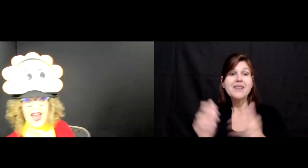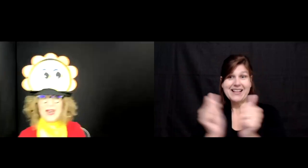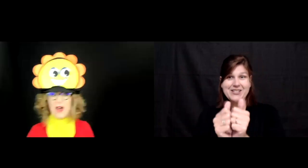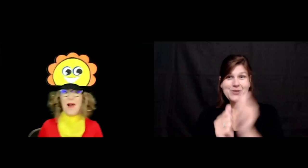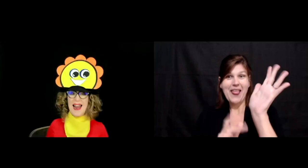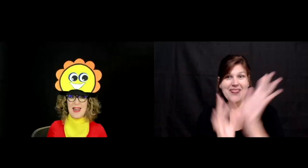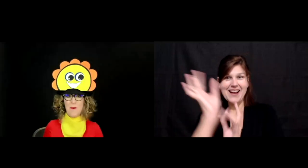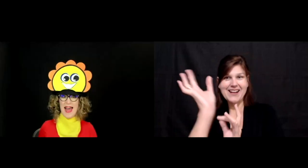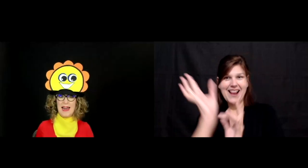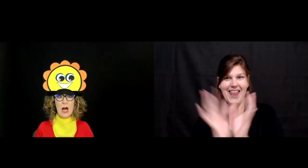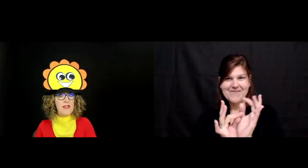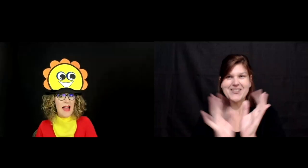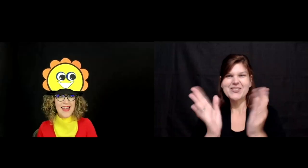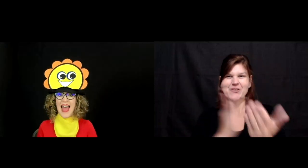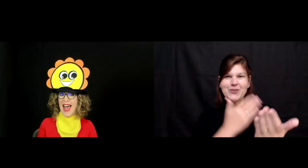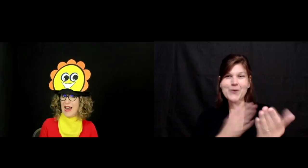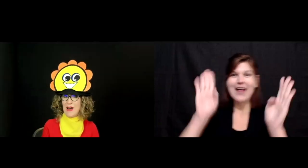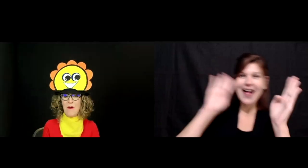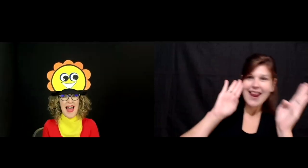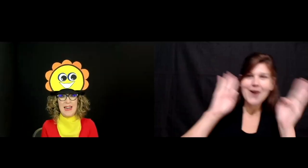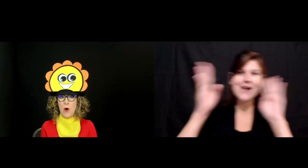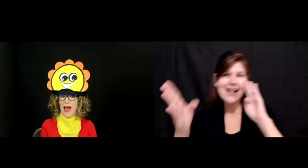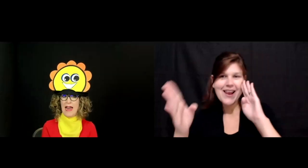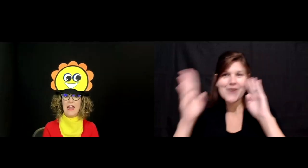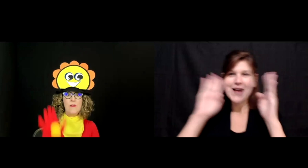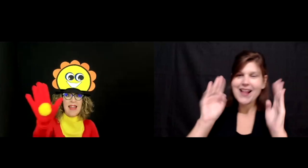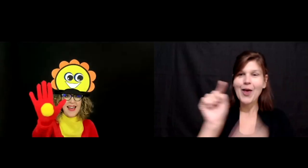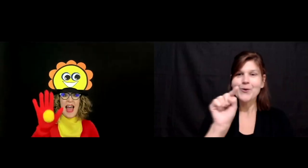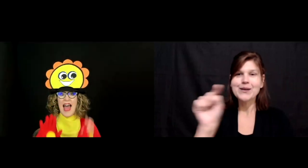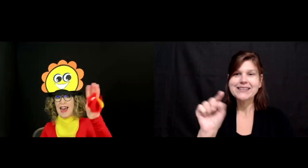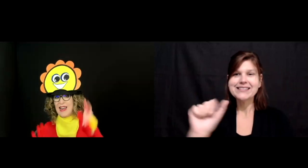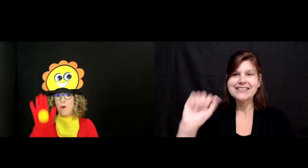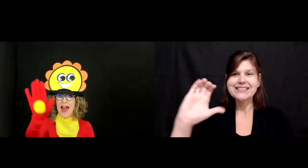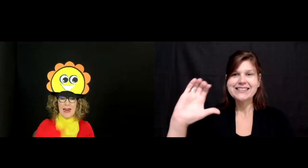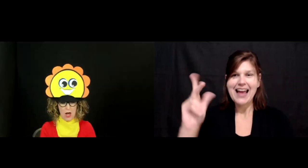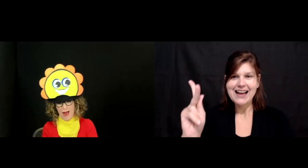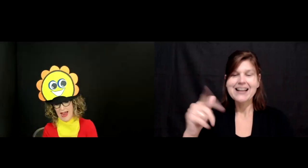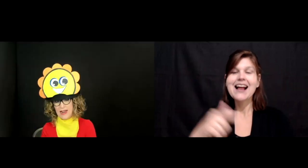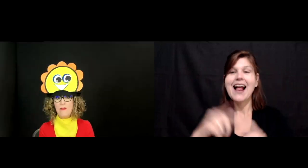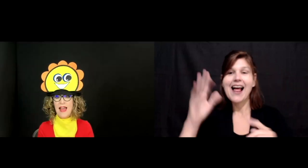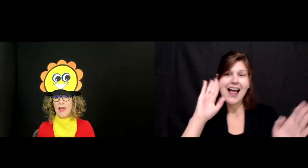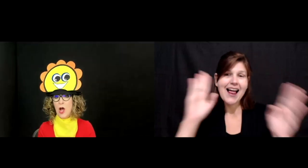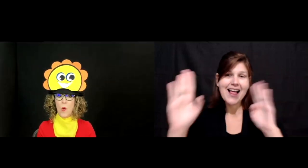"Hello, hello, hello, Zach. Hello, hello, hello, Zach. Hello, hello, hello Zach."